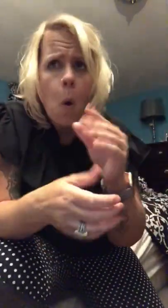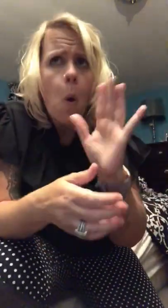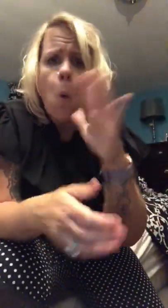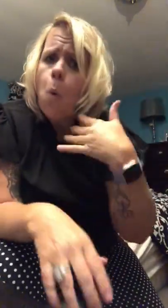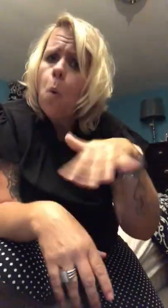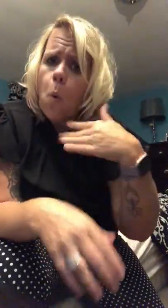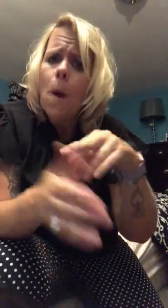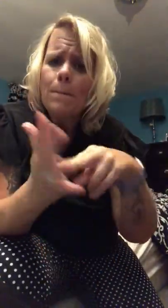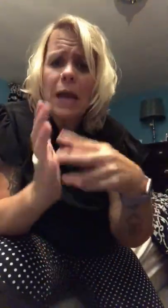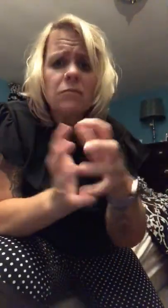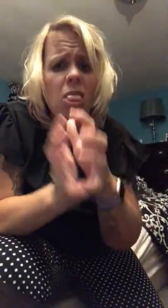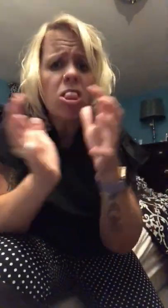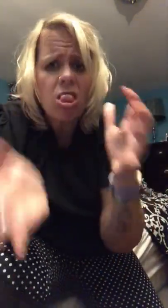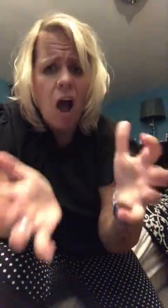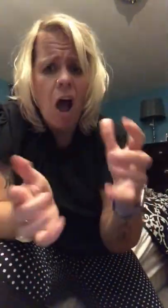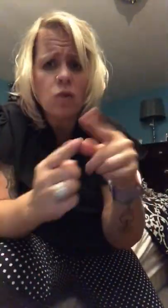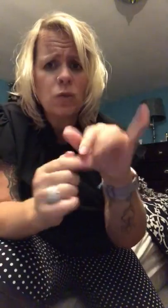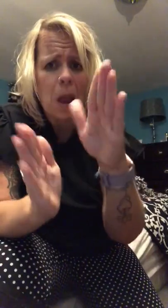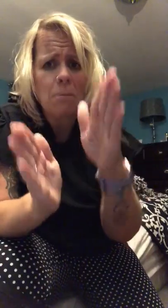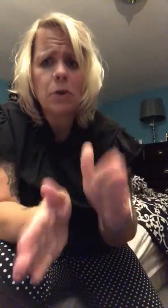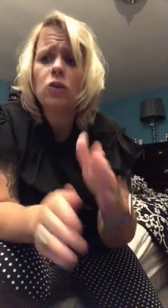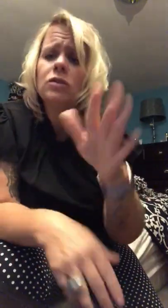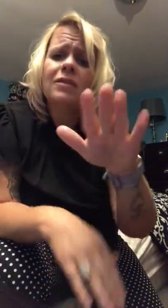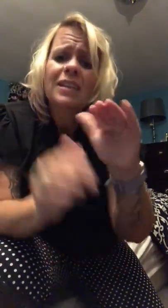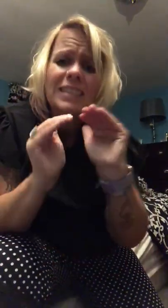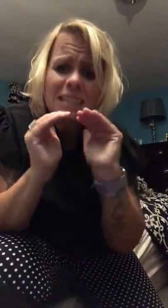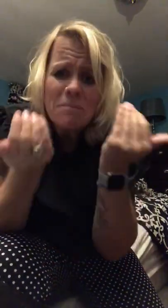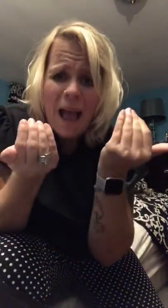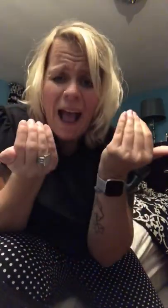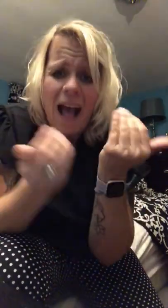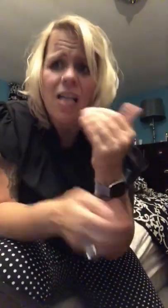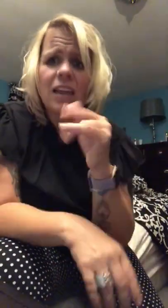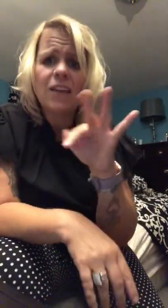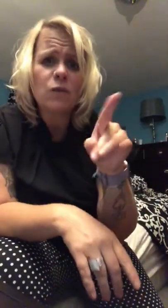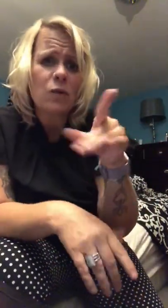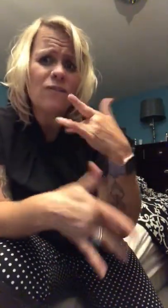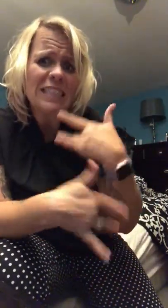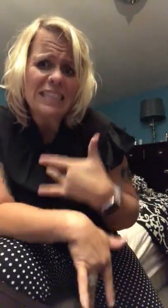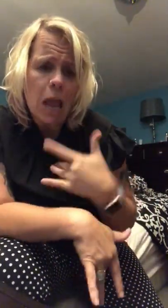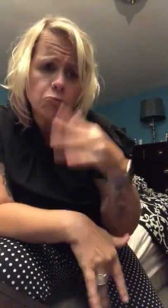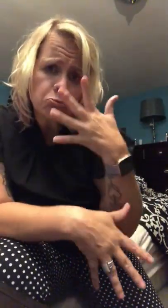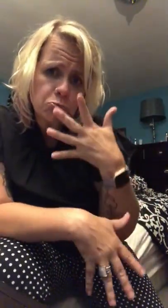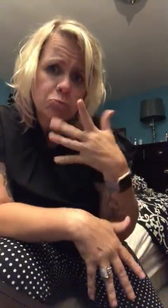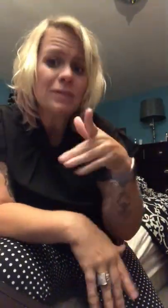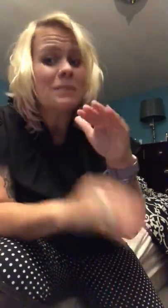This will mean a lot to a person. Smile. If you see a person who feels down, smile at them.